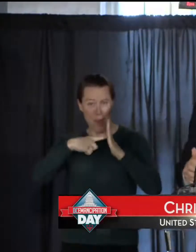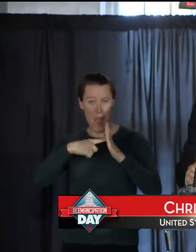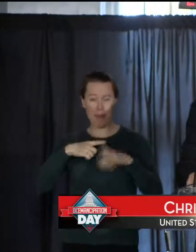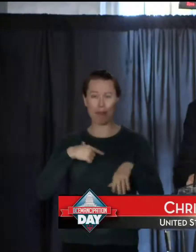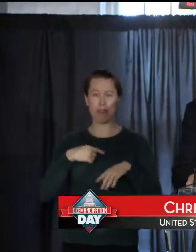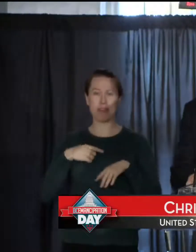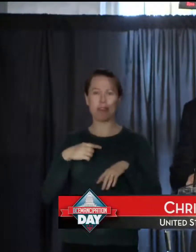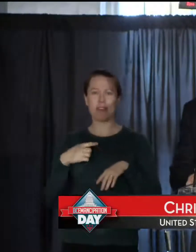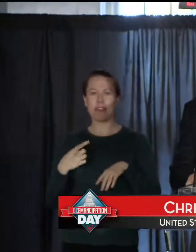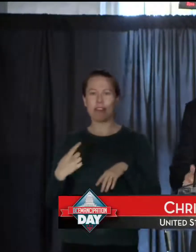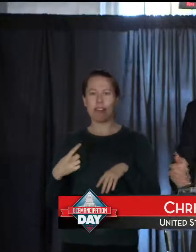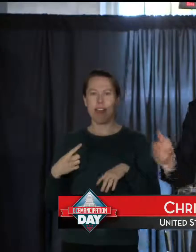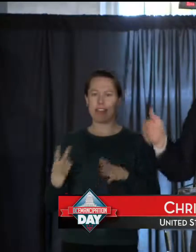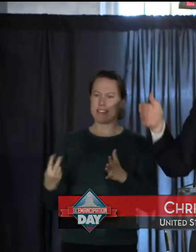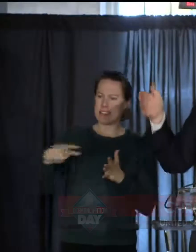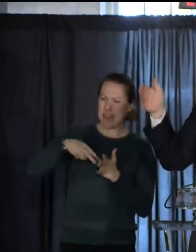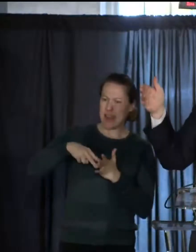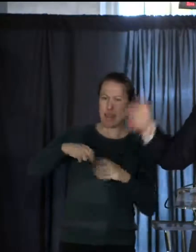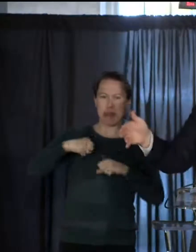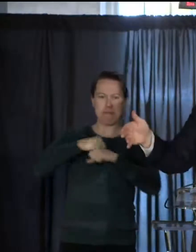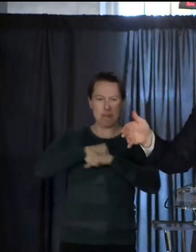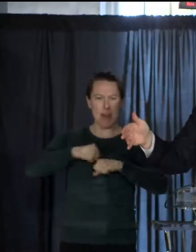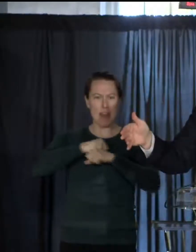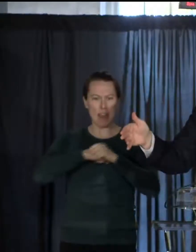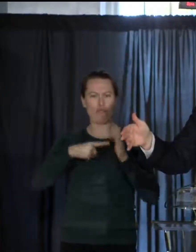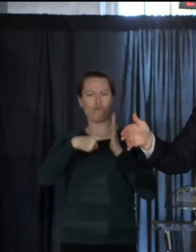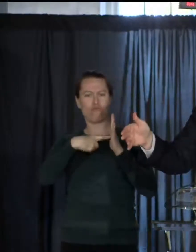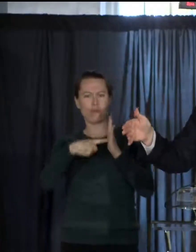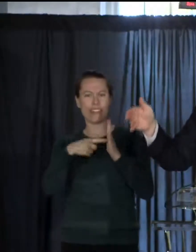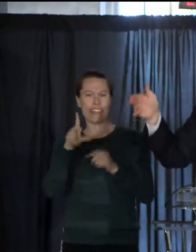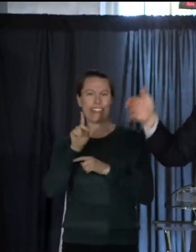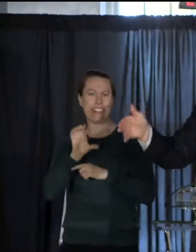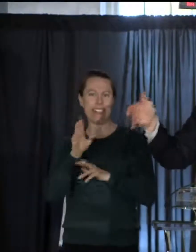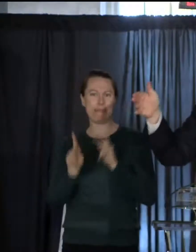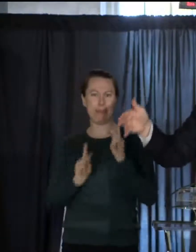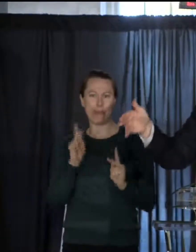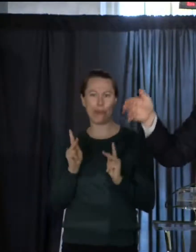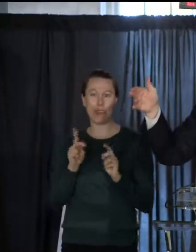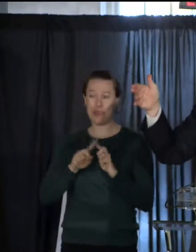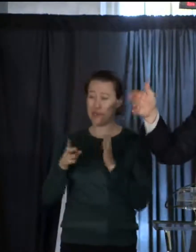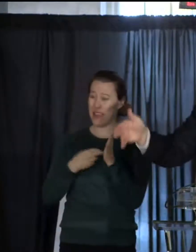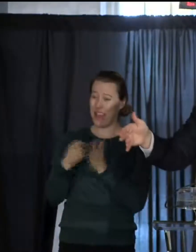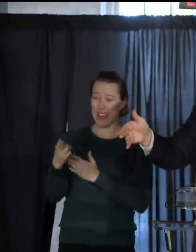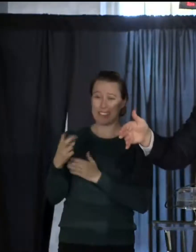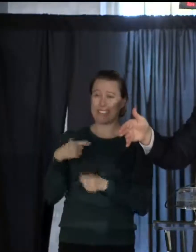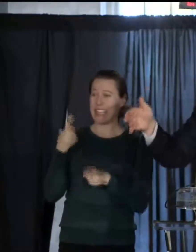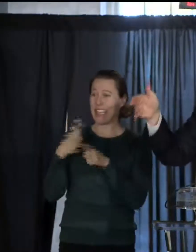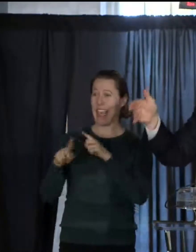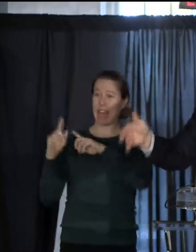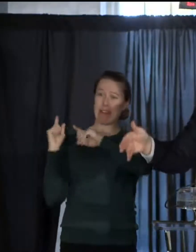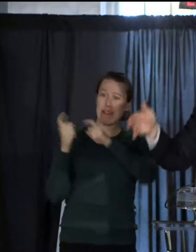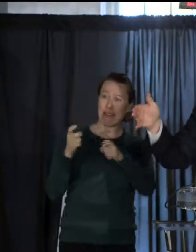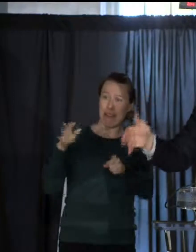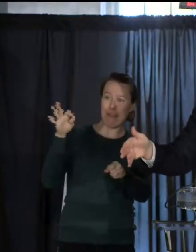PEOPLE OF THE DISTRICT OF COLUMBIA, BUT WHEN IT COMES RIGHT DOWN TO IT COULD NOT CAST A VOTE ON BEHALF OF THE PEOPLE